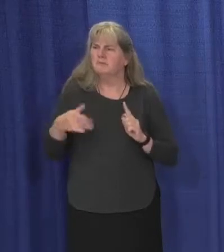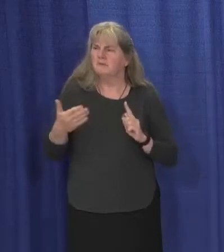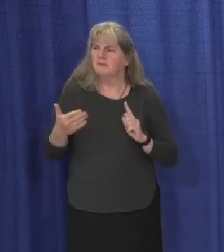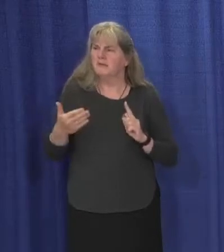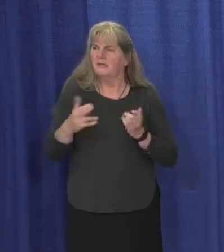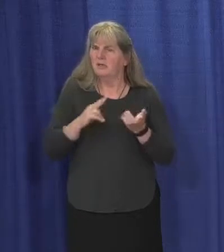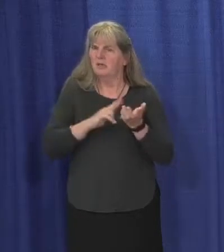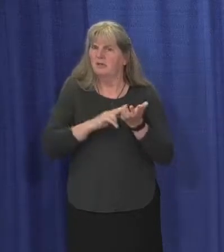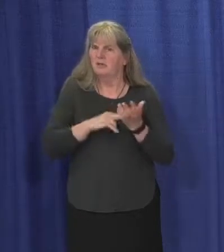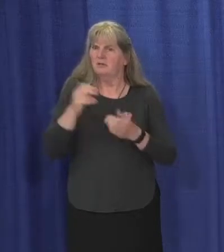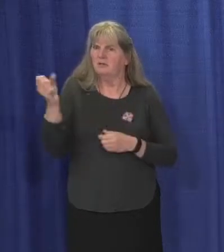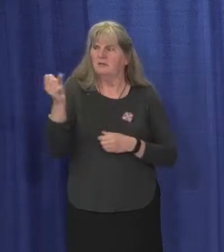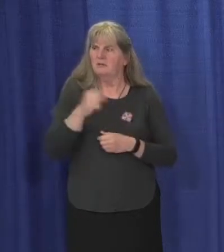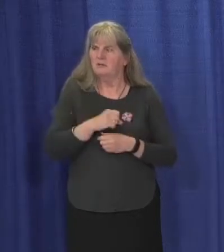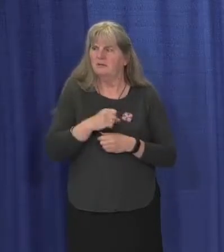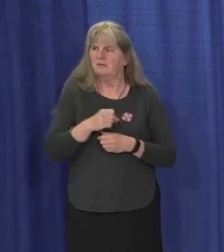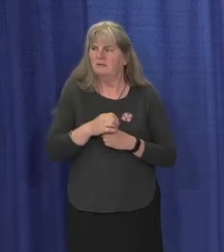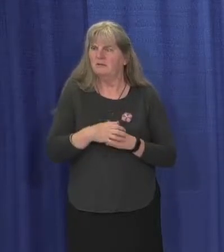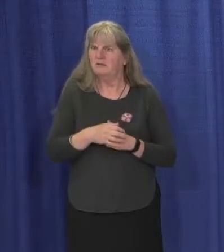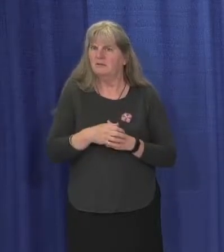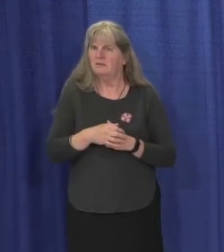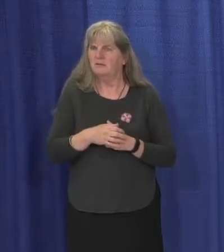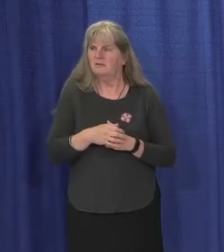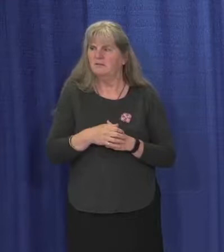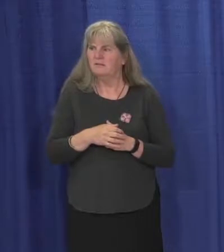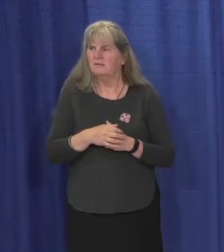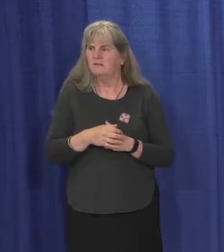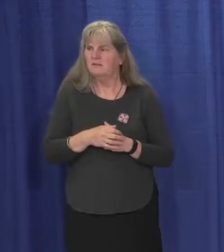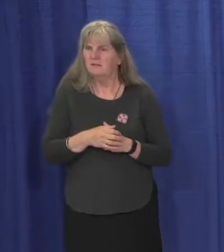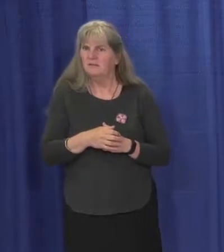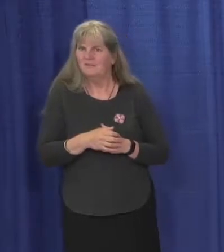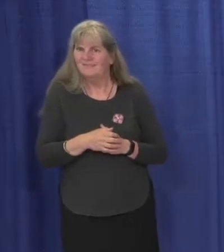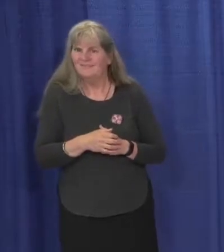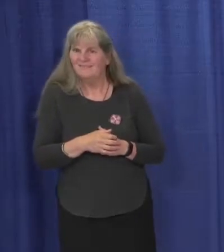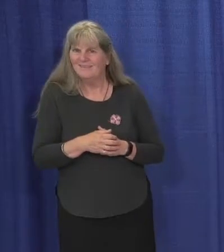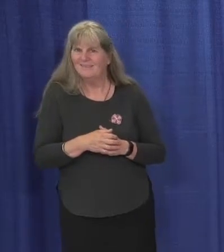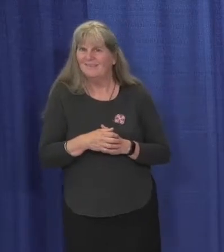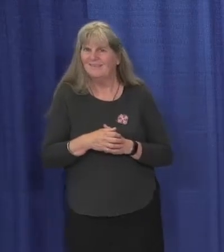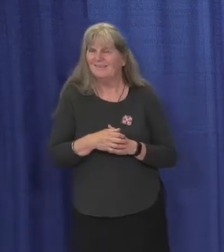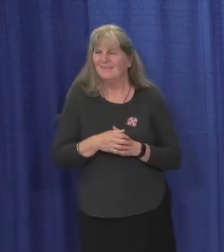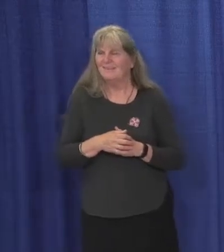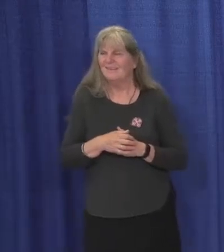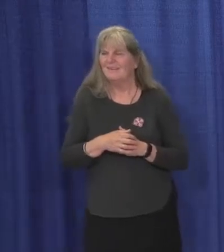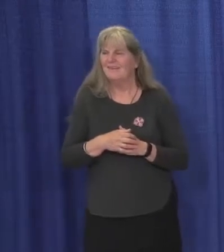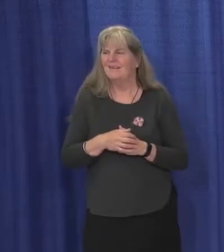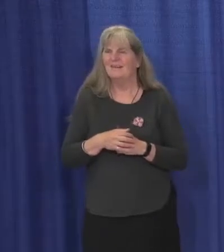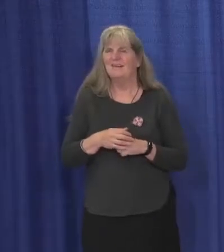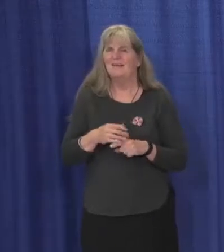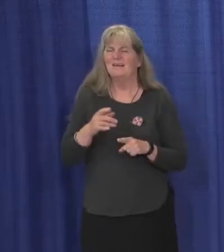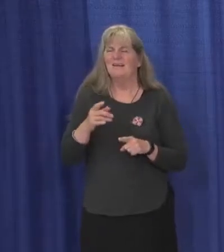that information as well to paint a picture of it.